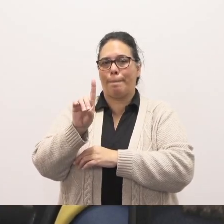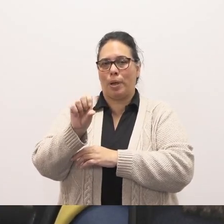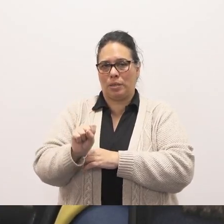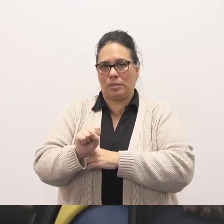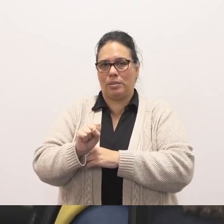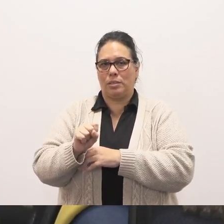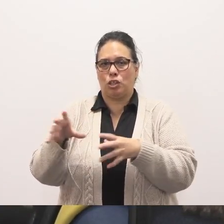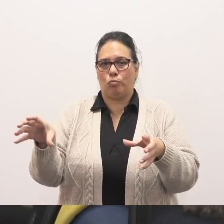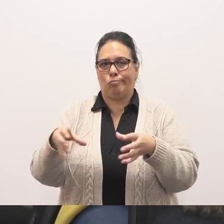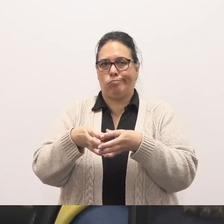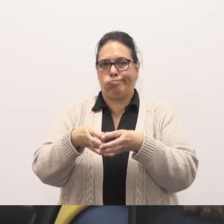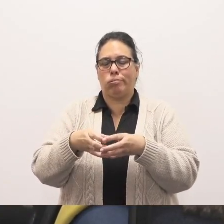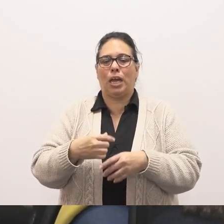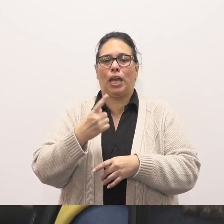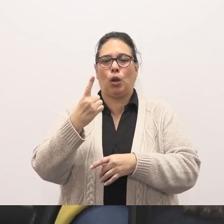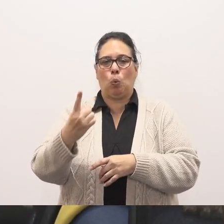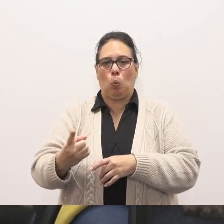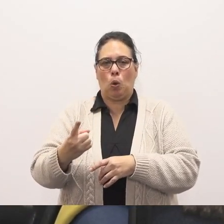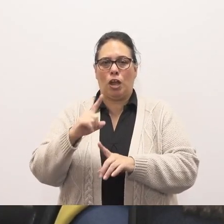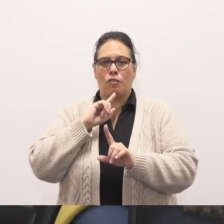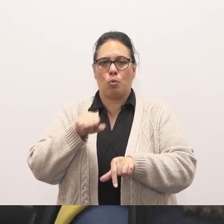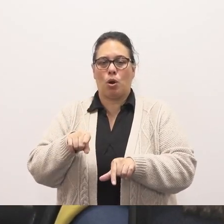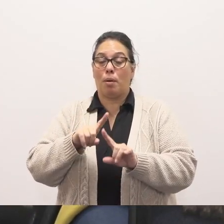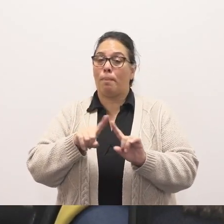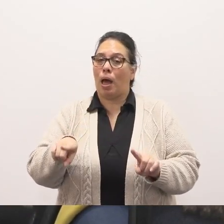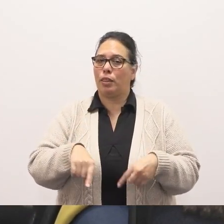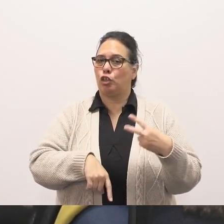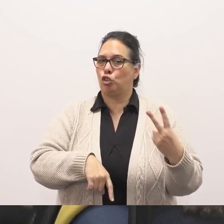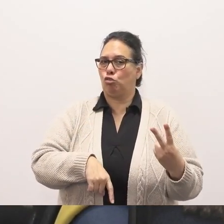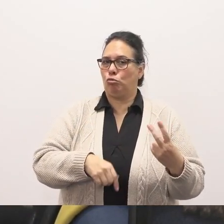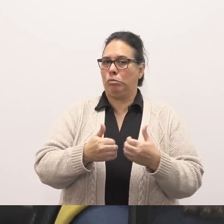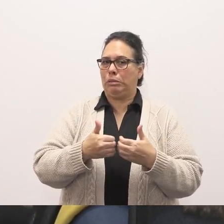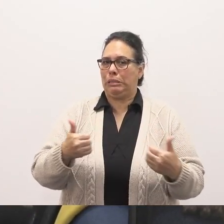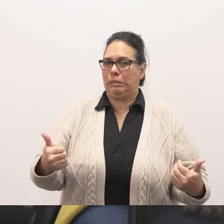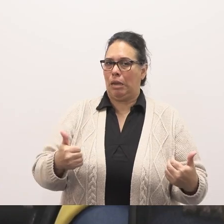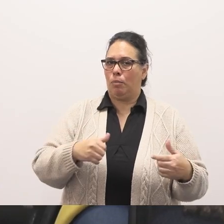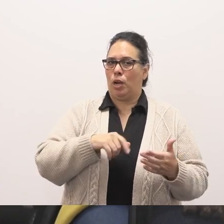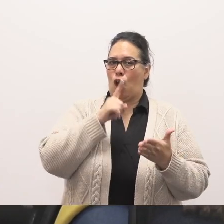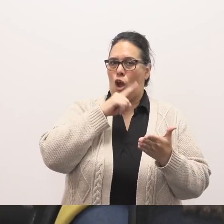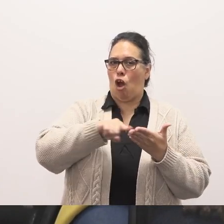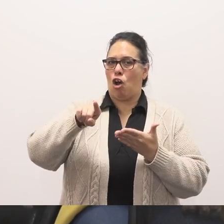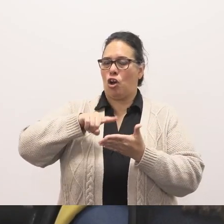So these are two different audits. And just to note, the the bond audits were presented